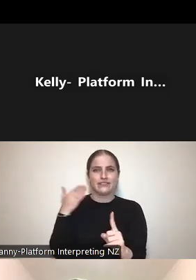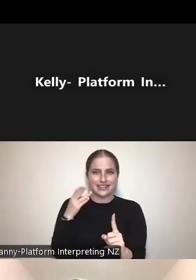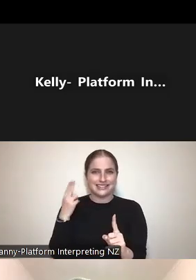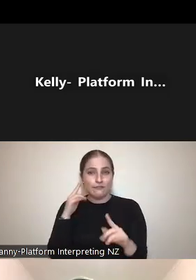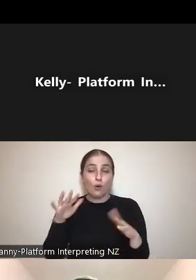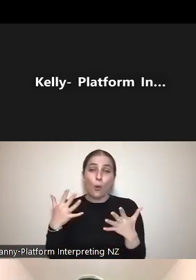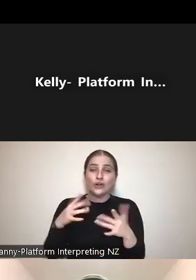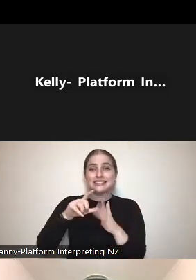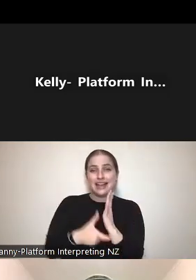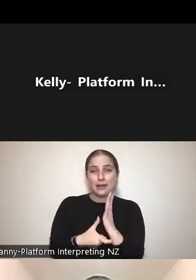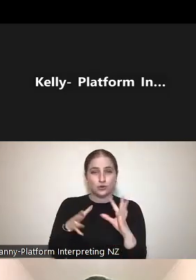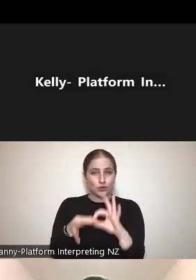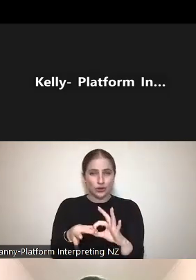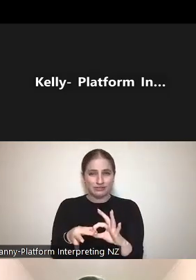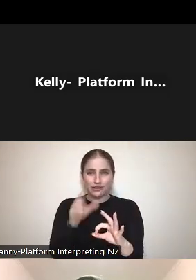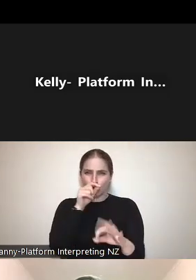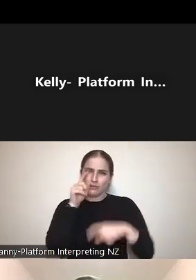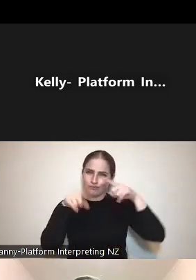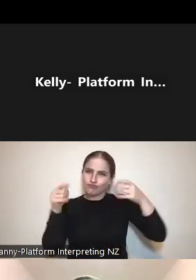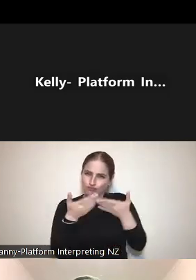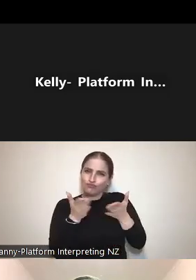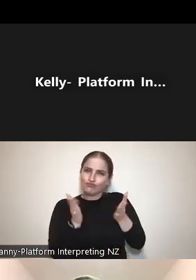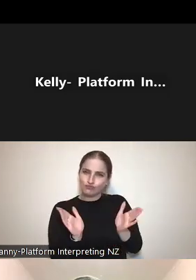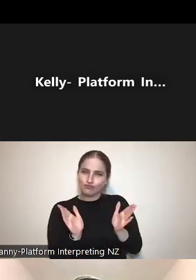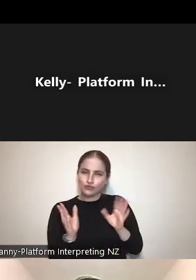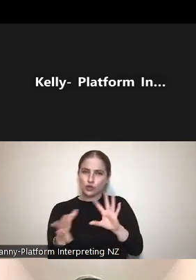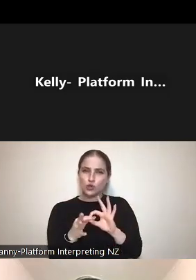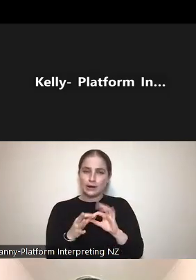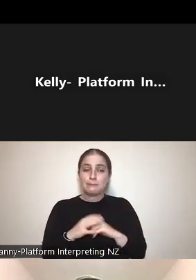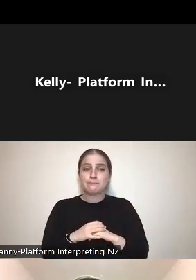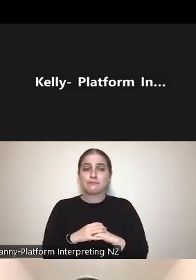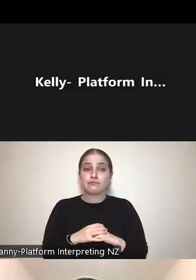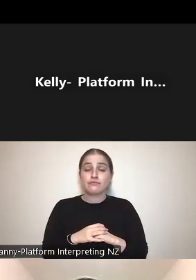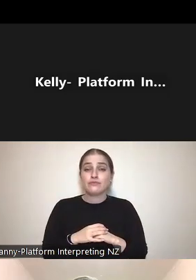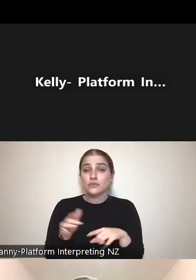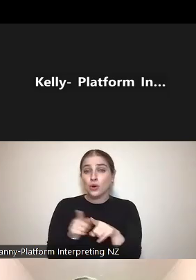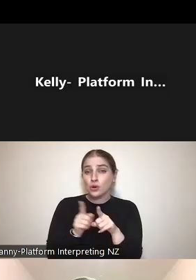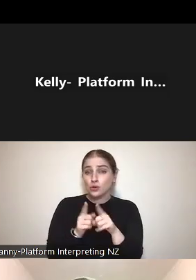And just a note, another thing to think about is if you are doing budgets or applying for funding,